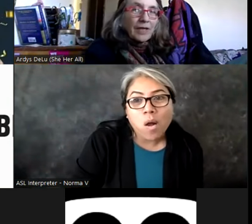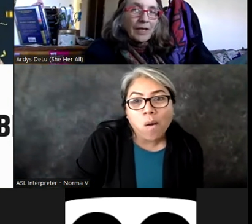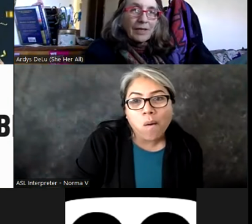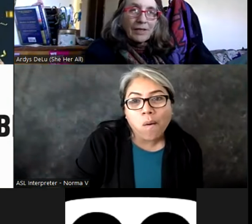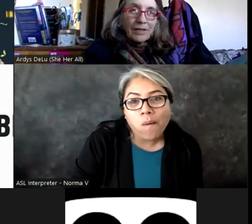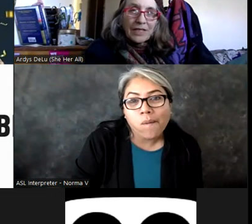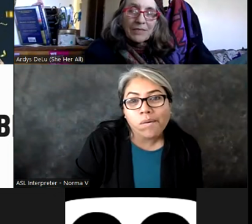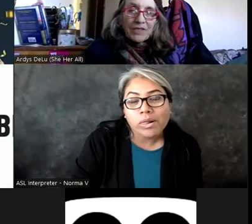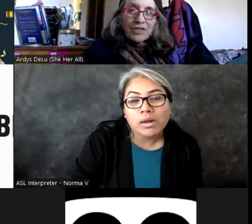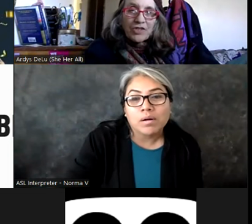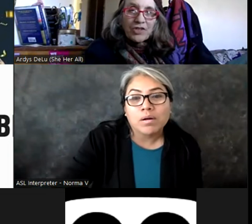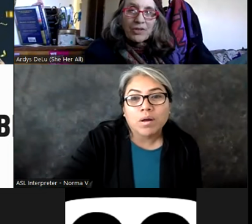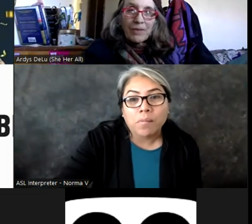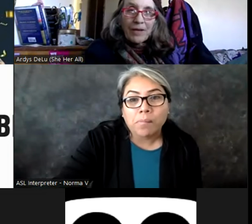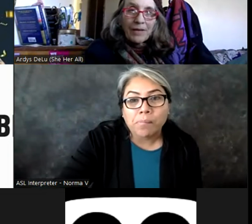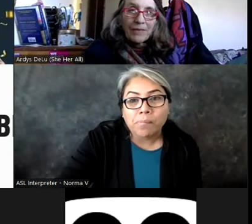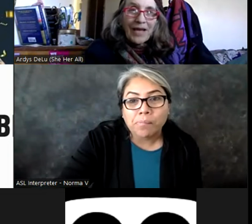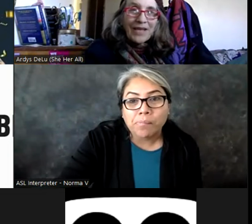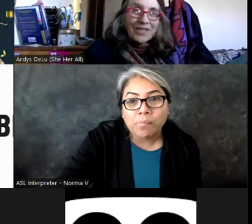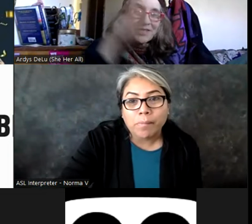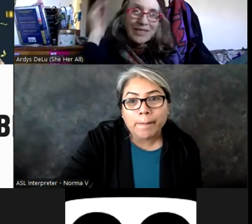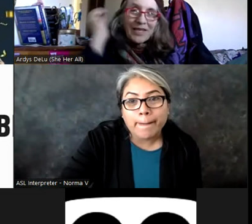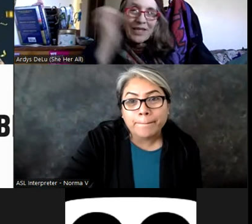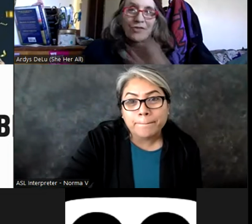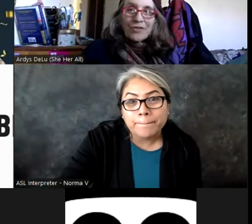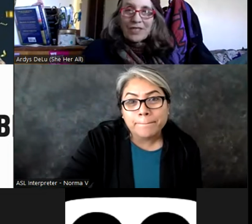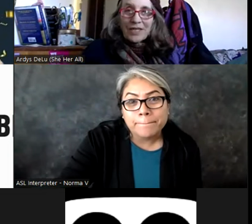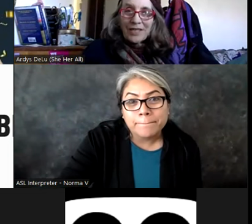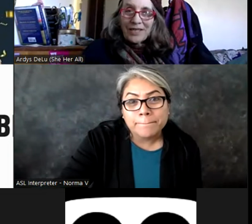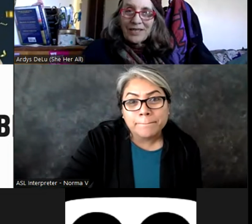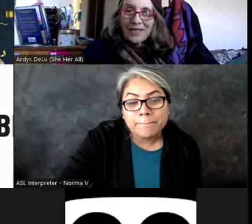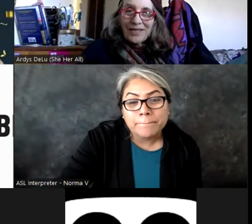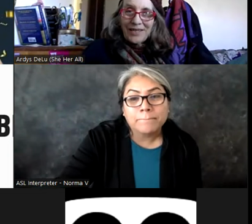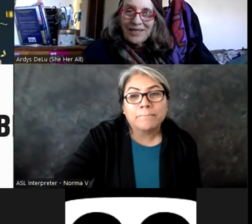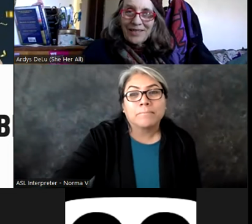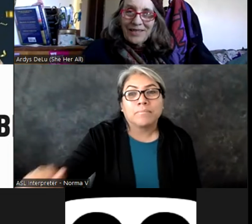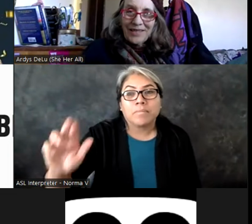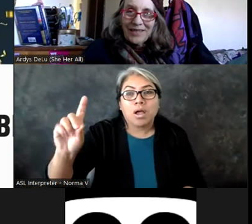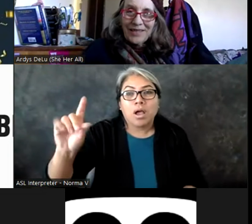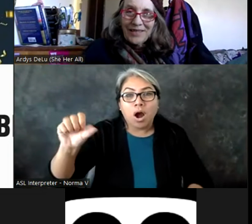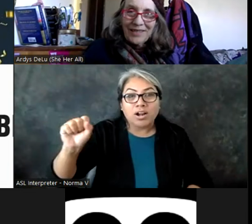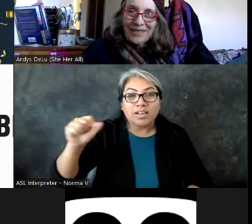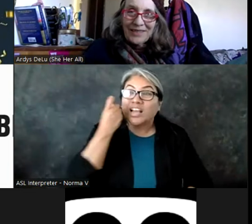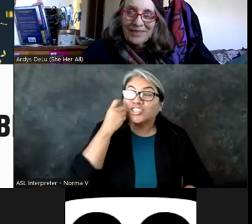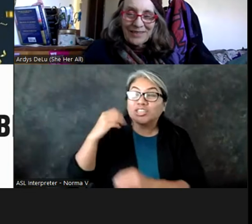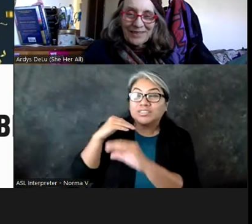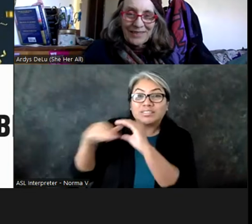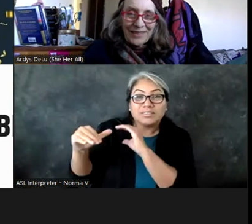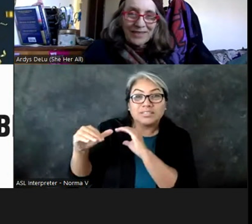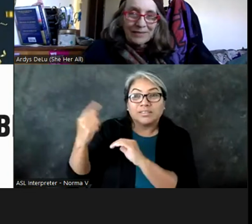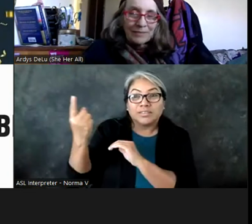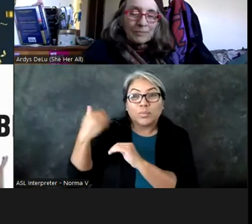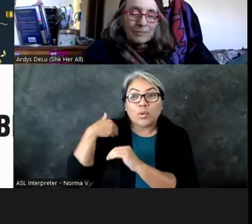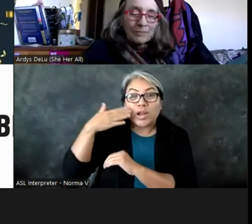ns, everyone. Thank you so much for being here. » I just e-mailed -- I just called someone and sent a